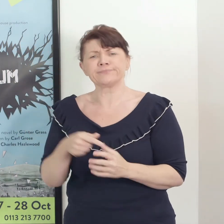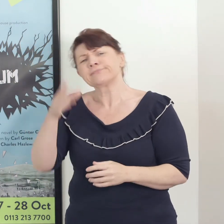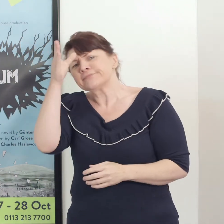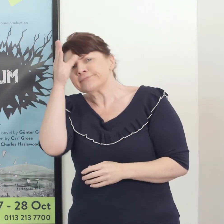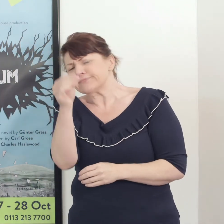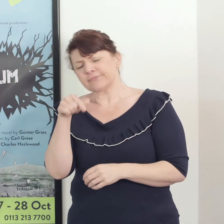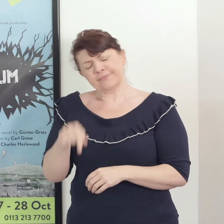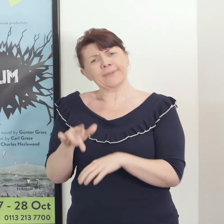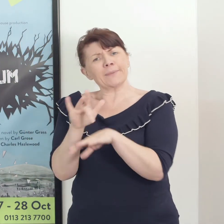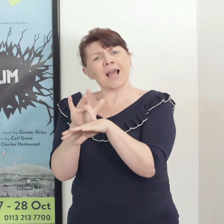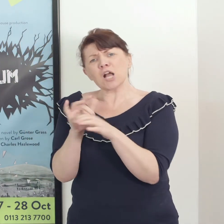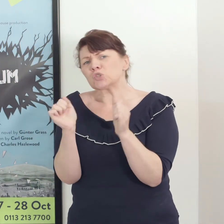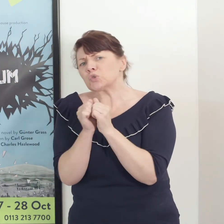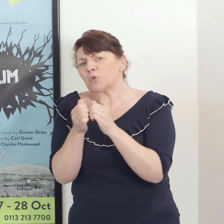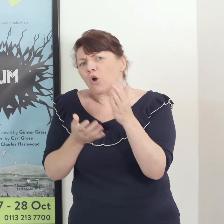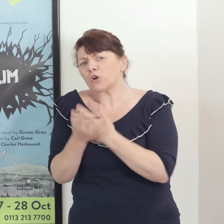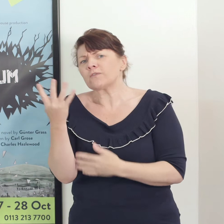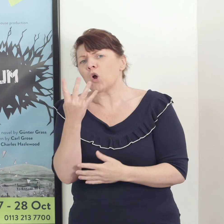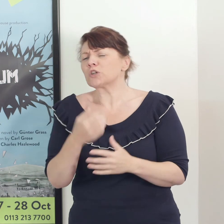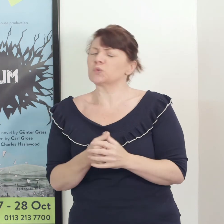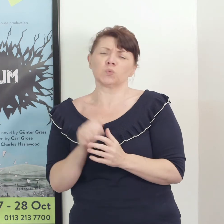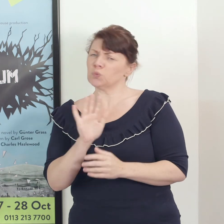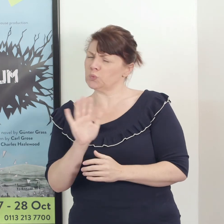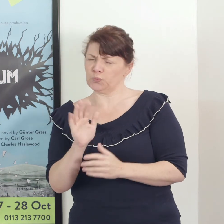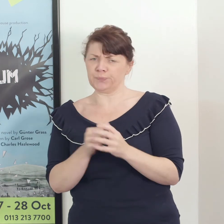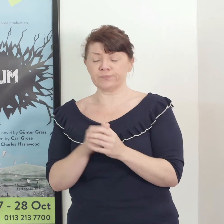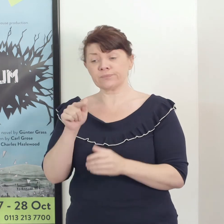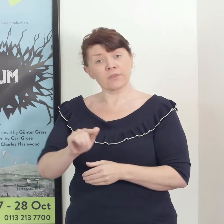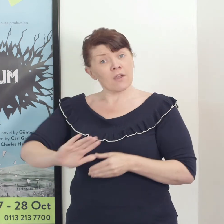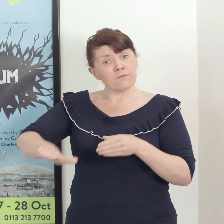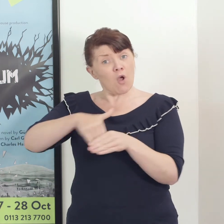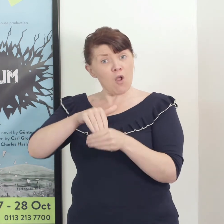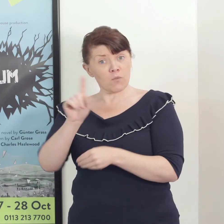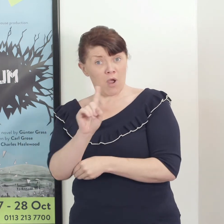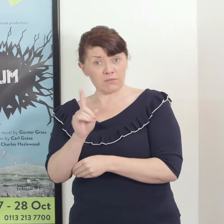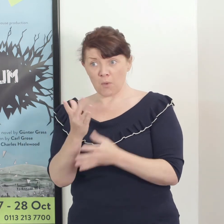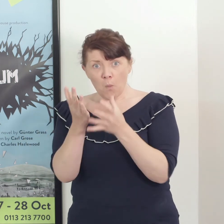This production is not suitable for children under the age of 14